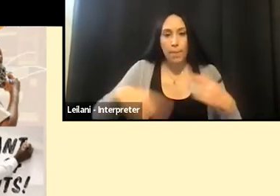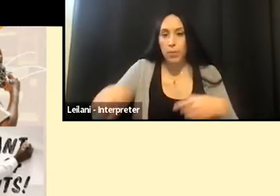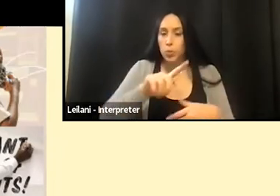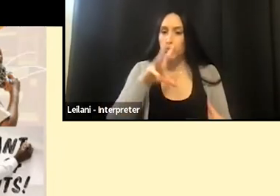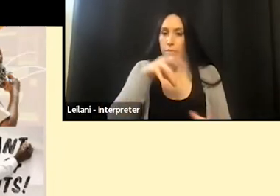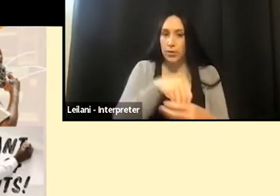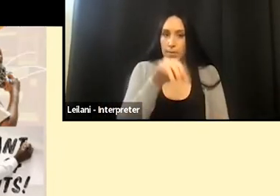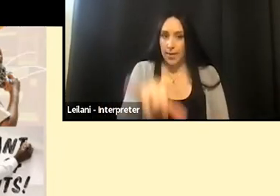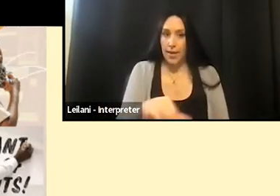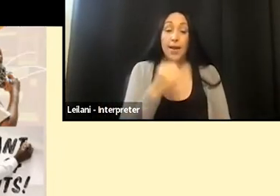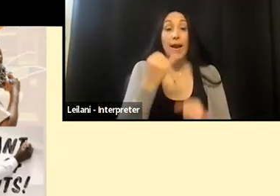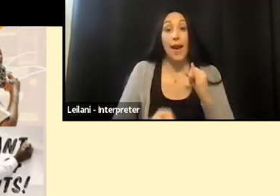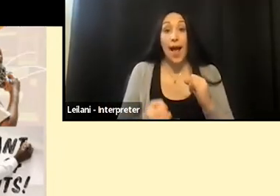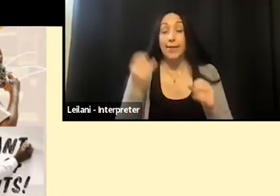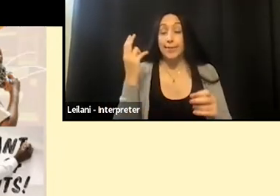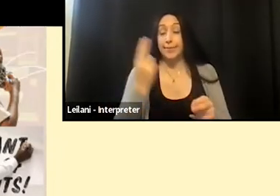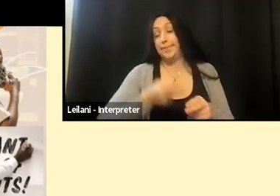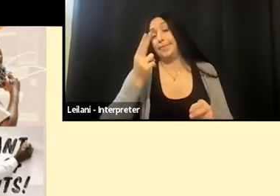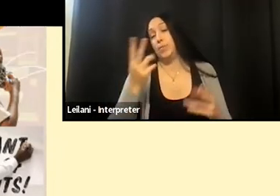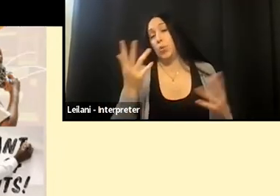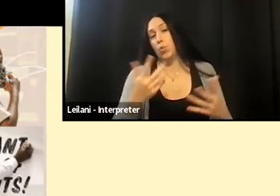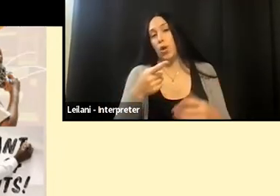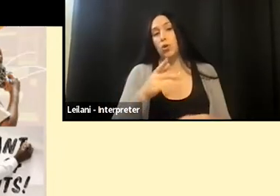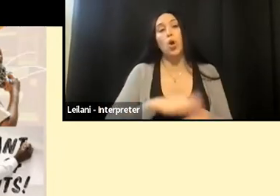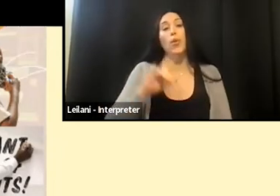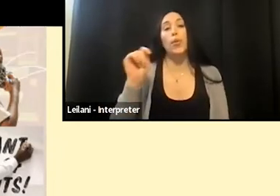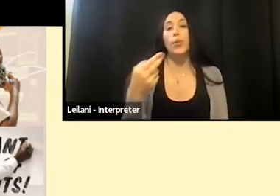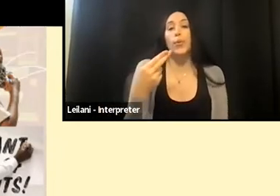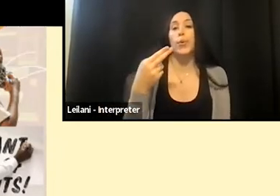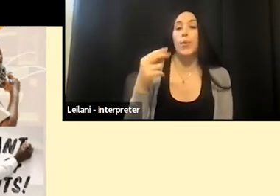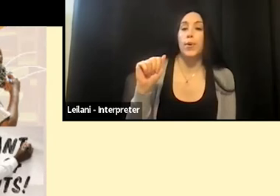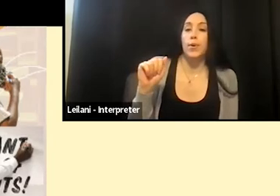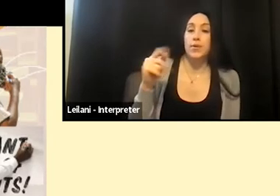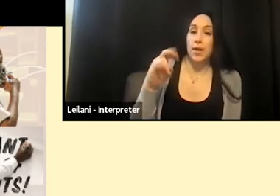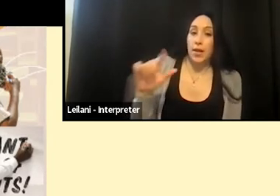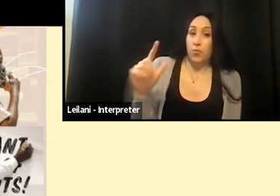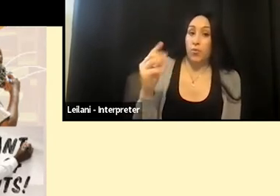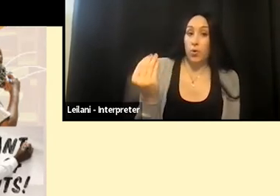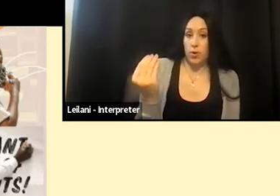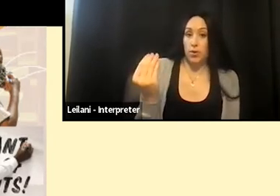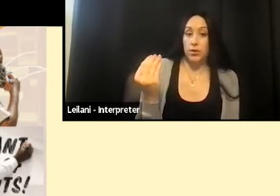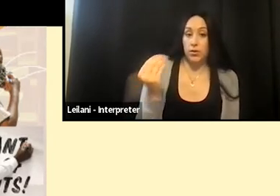And last thing I'll name is on Thursday, April 14th, there will be public hearing